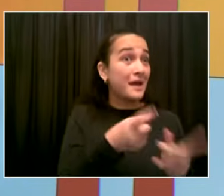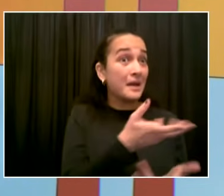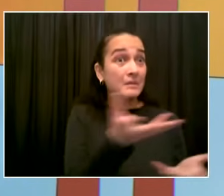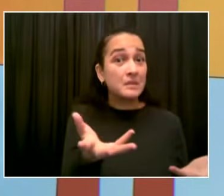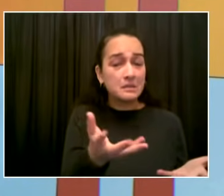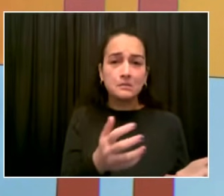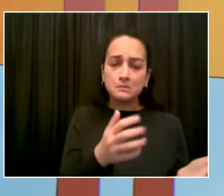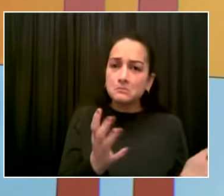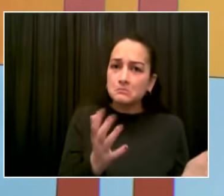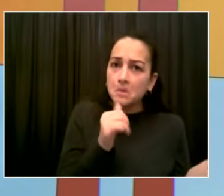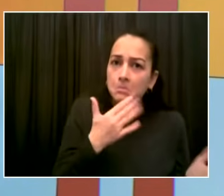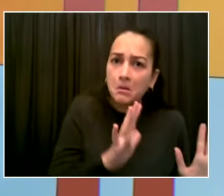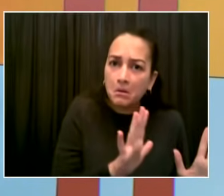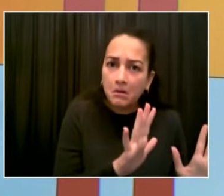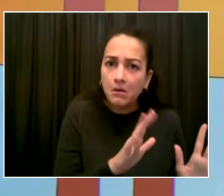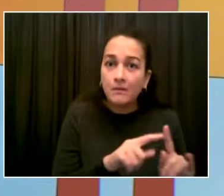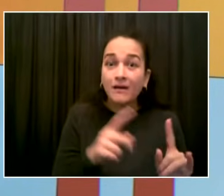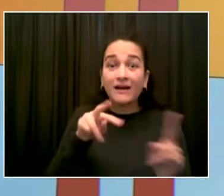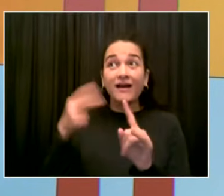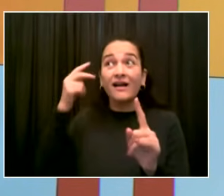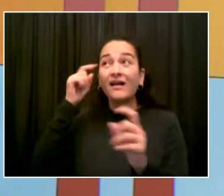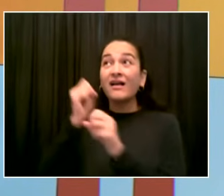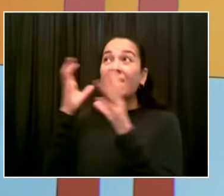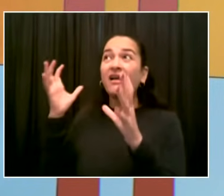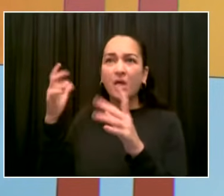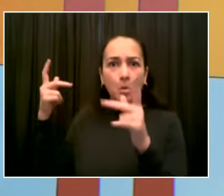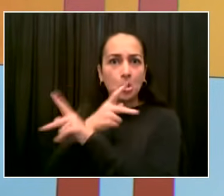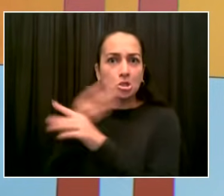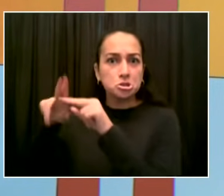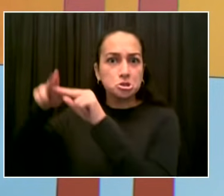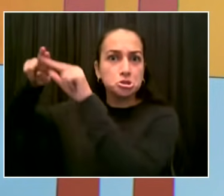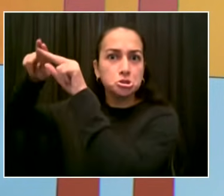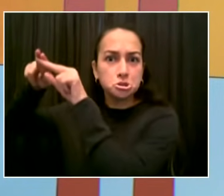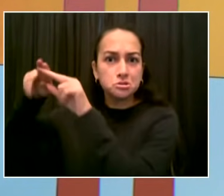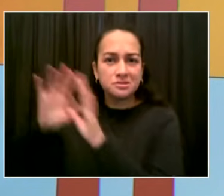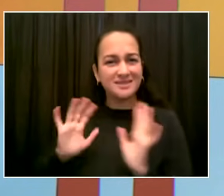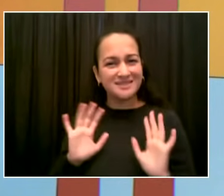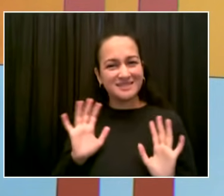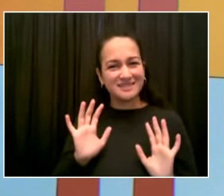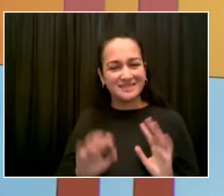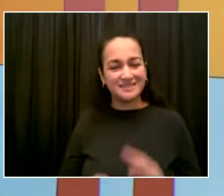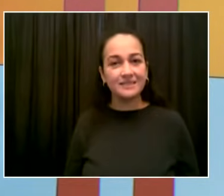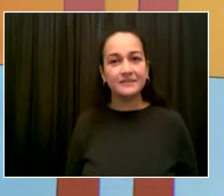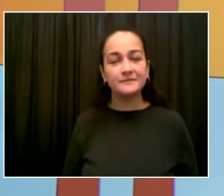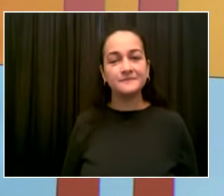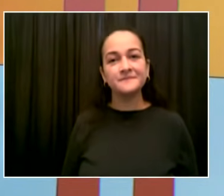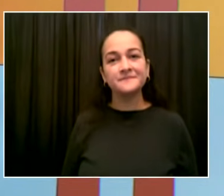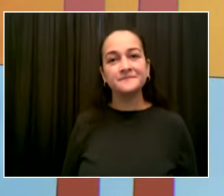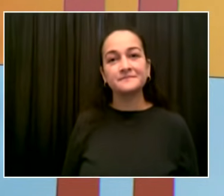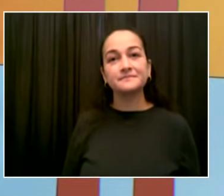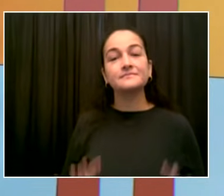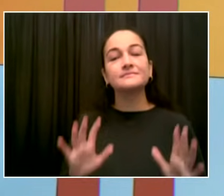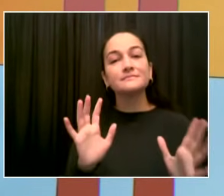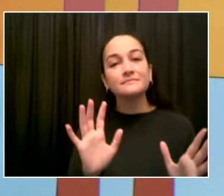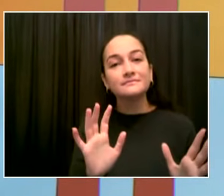ARE DOING, THE MOVEMENT @íD CRISIS MANAGEMENT SYSTEM. I MEAN THE NOTION IF IT BLEEDS IT LEADS IS ALIVE AND WELL IN